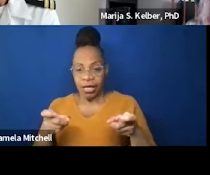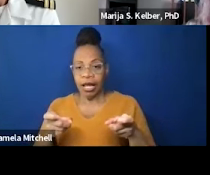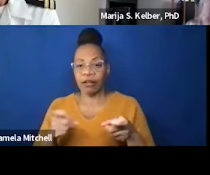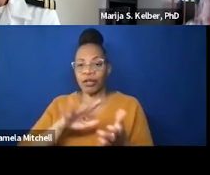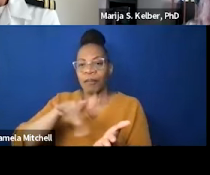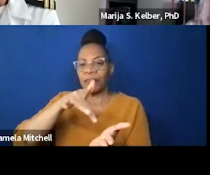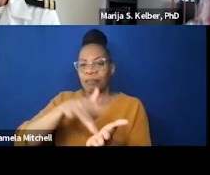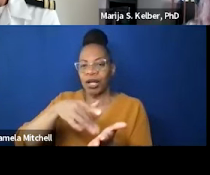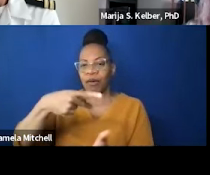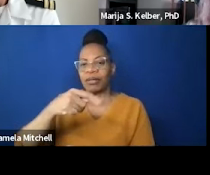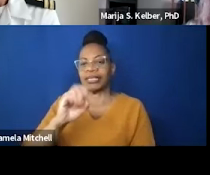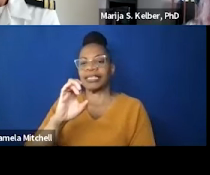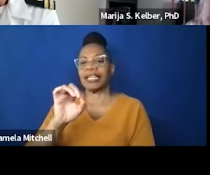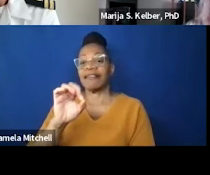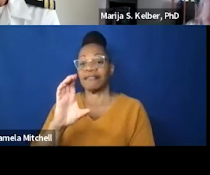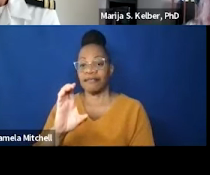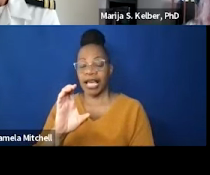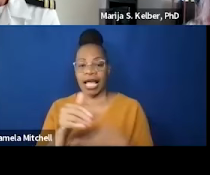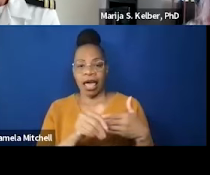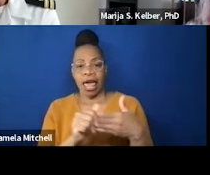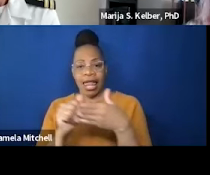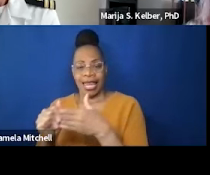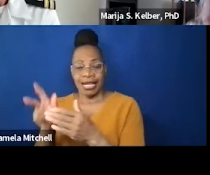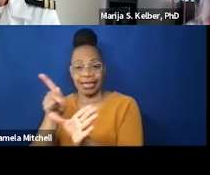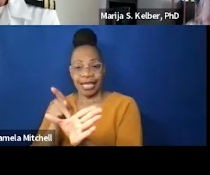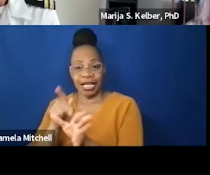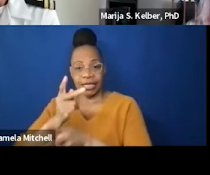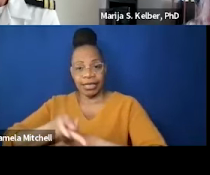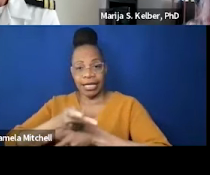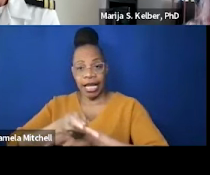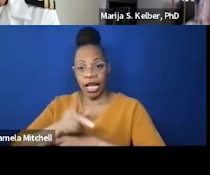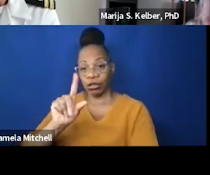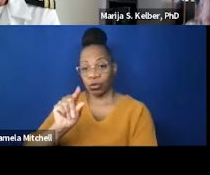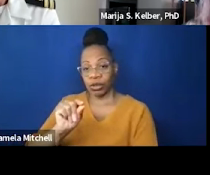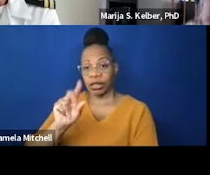leading psychological care for the Sailors. In 2022, he was selected